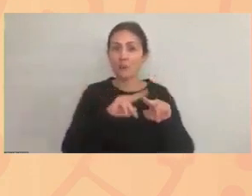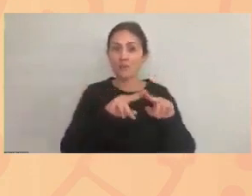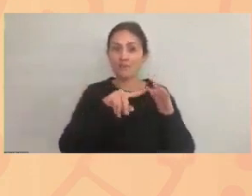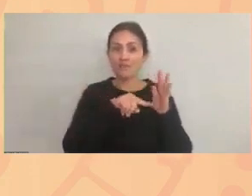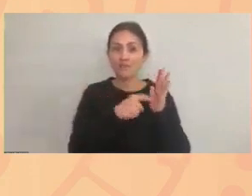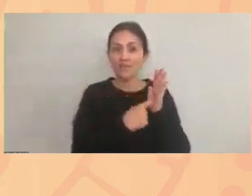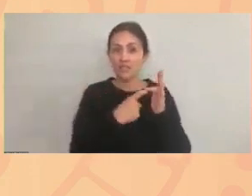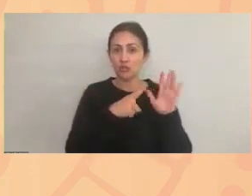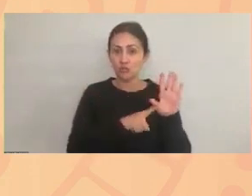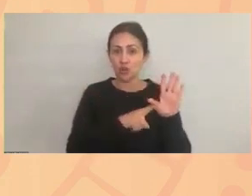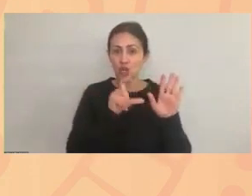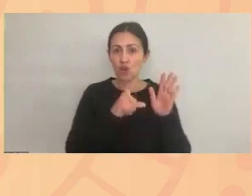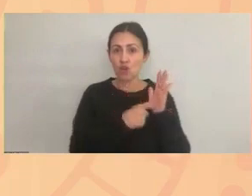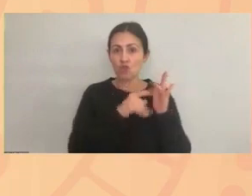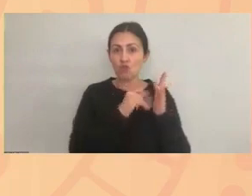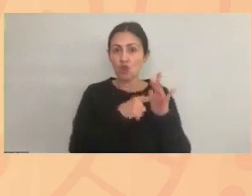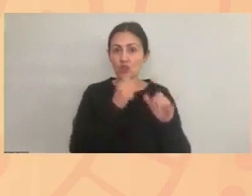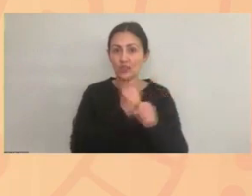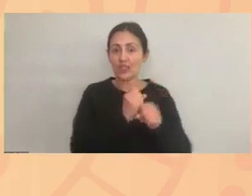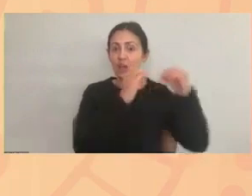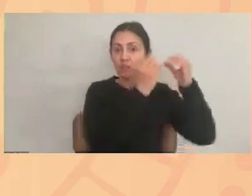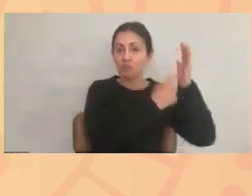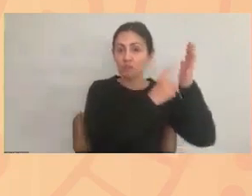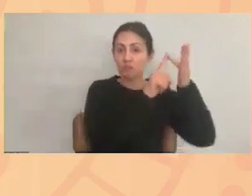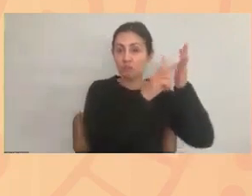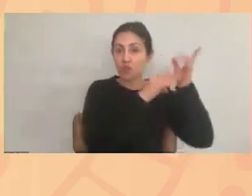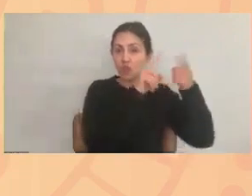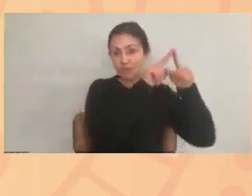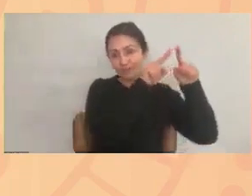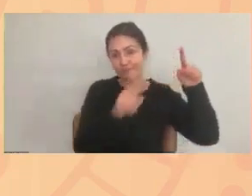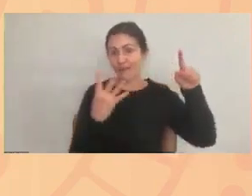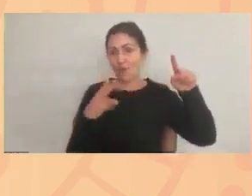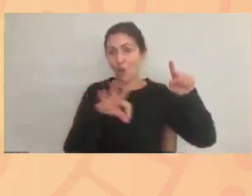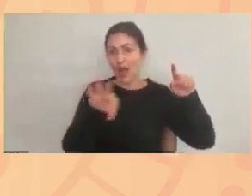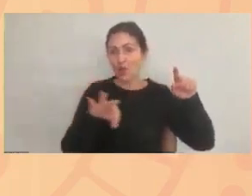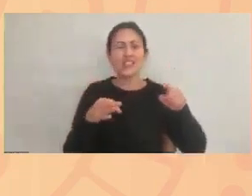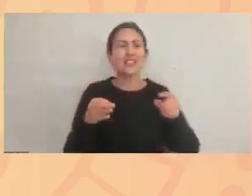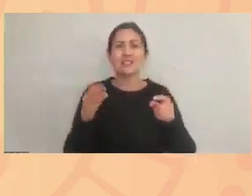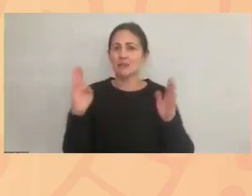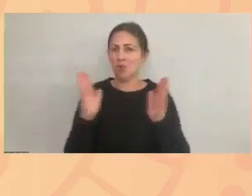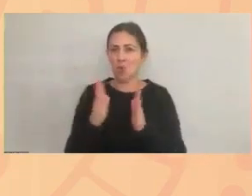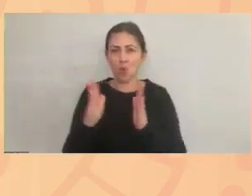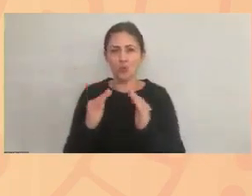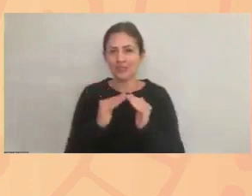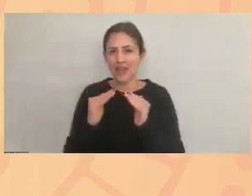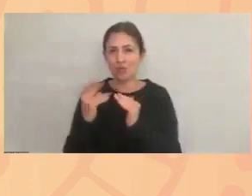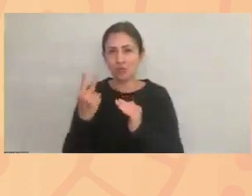We're about four hours inland from Broome. We're quite a small town, about 2000 people in town and then